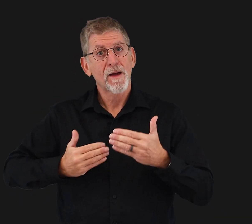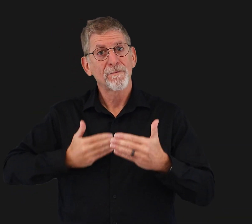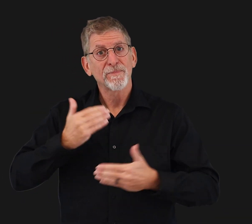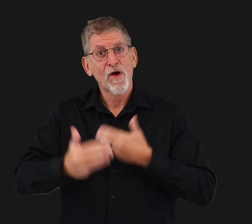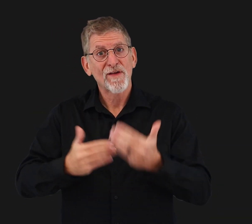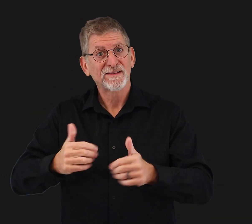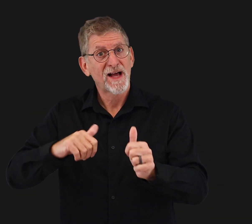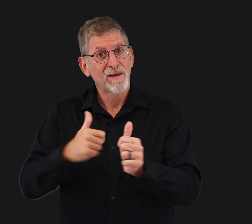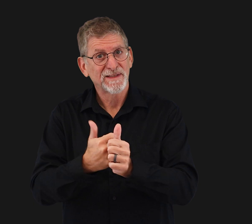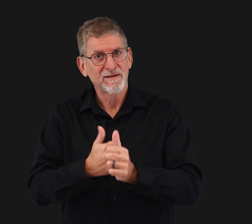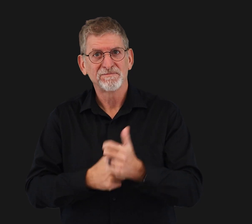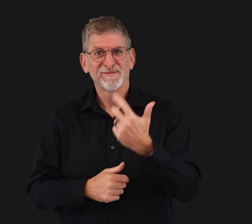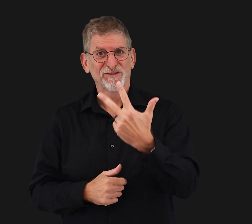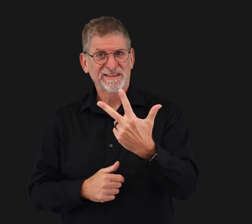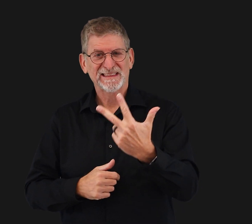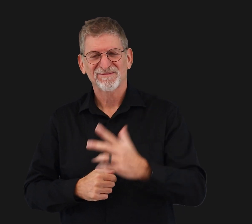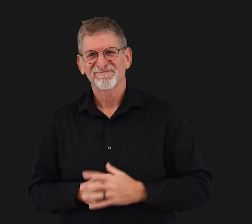Progress update: